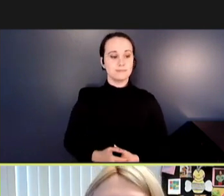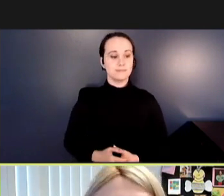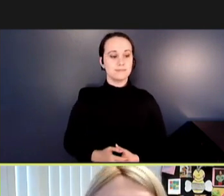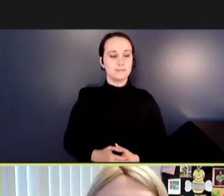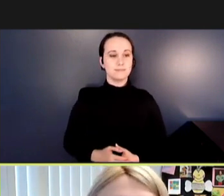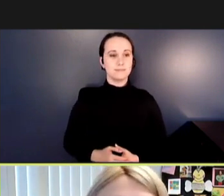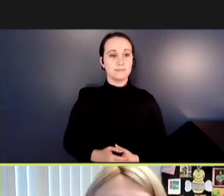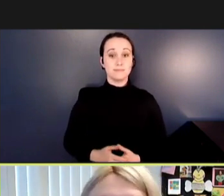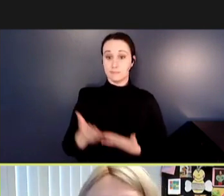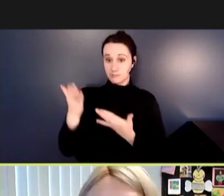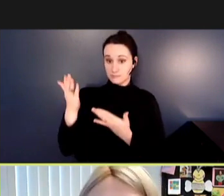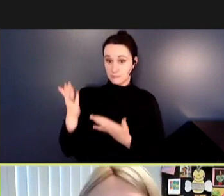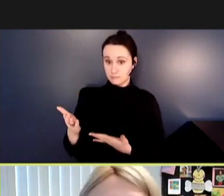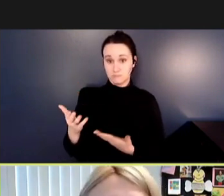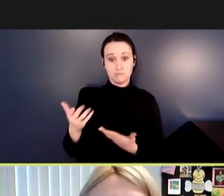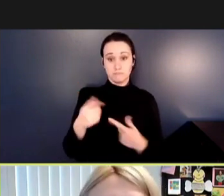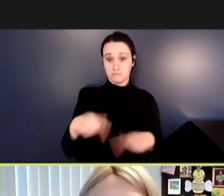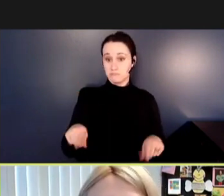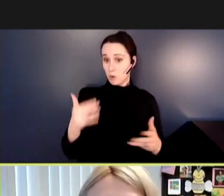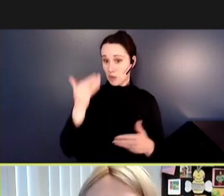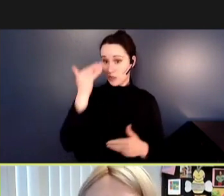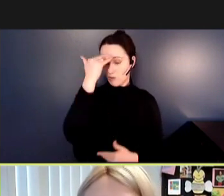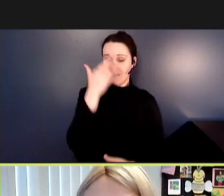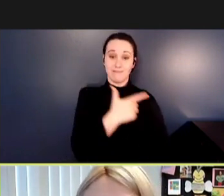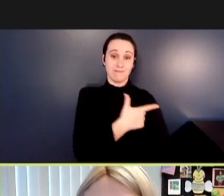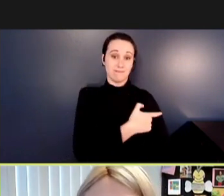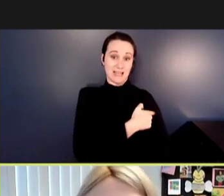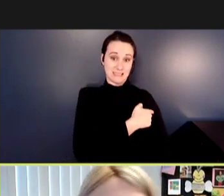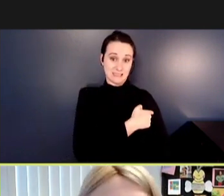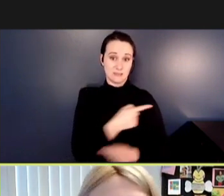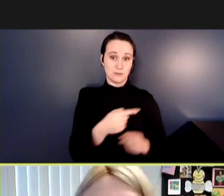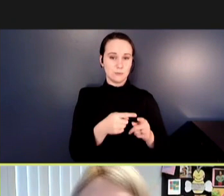So, as you all know, vaccination is one of the most important achievements in public